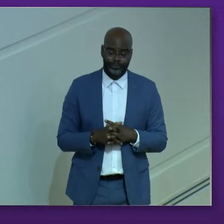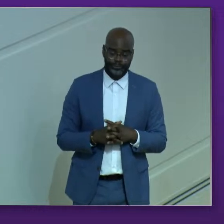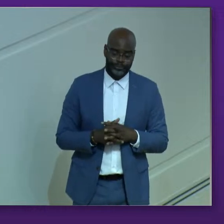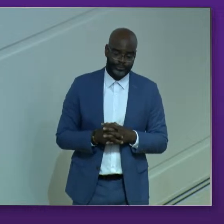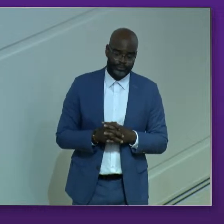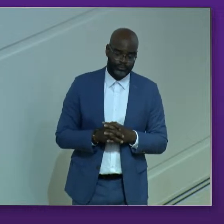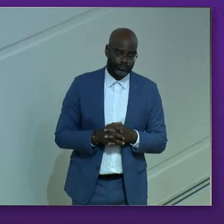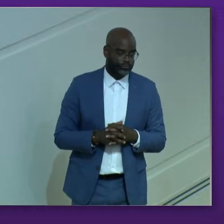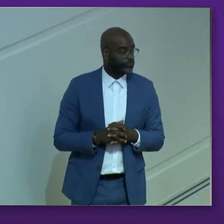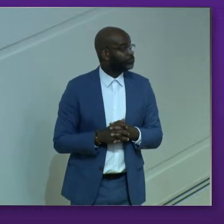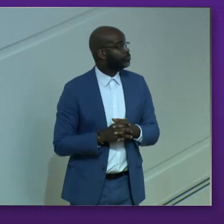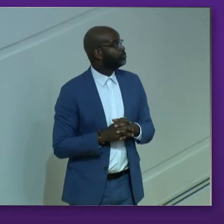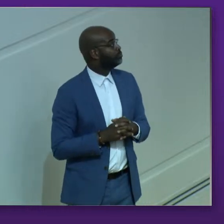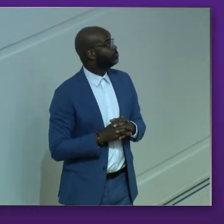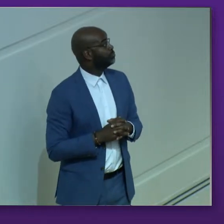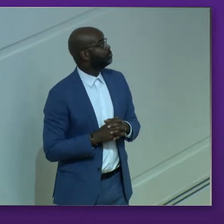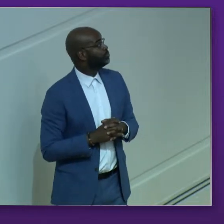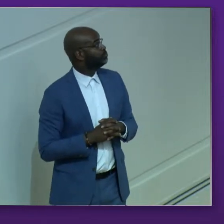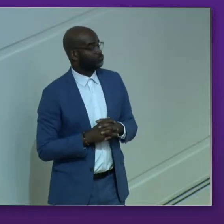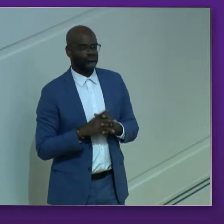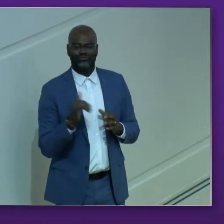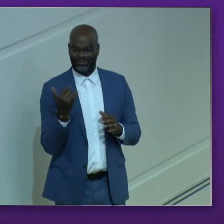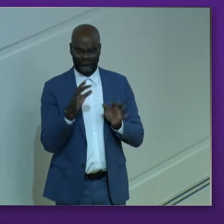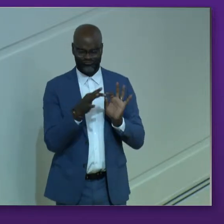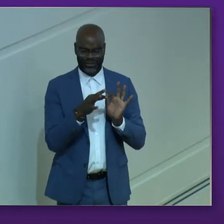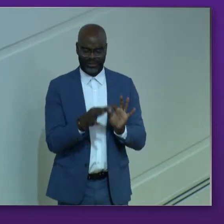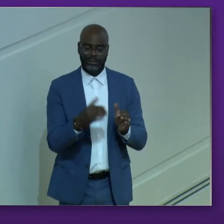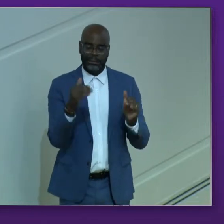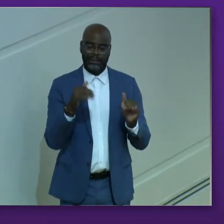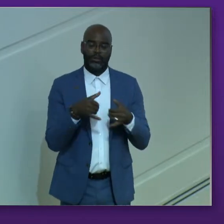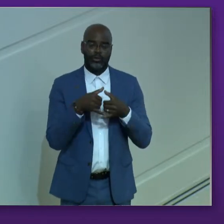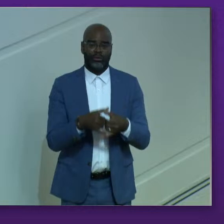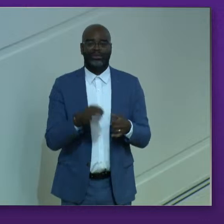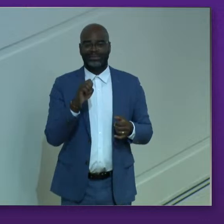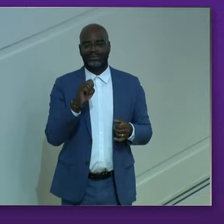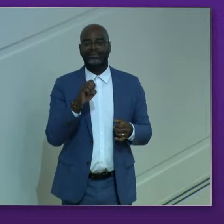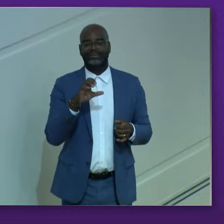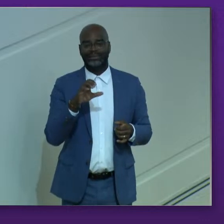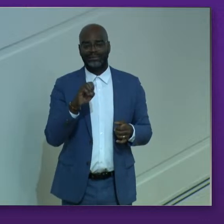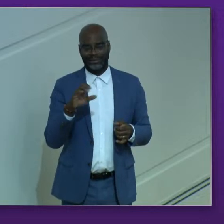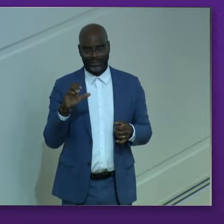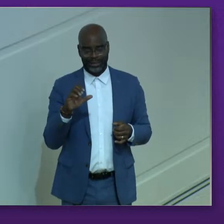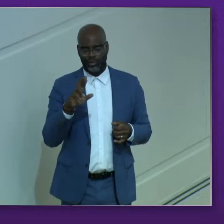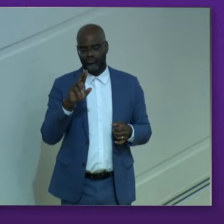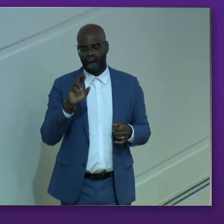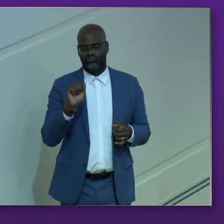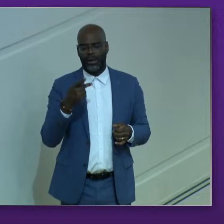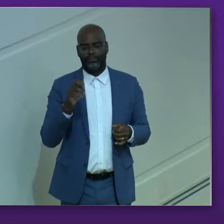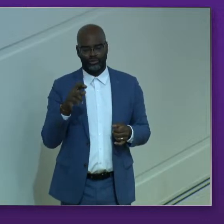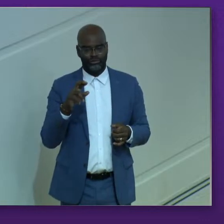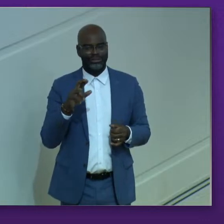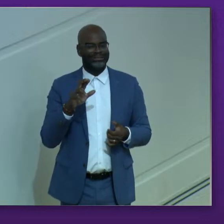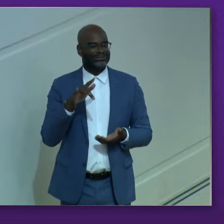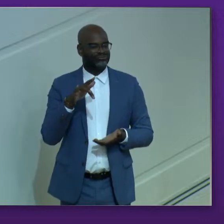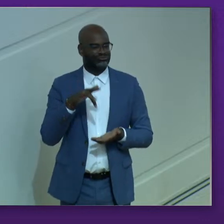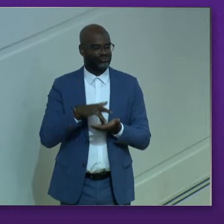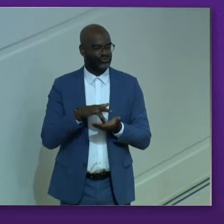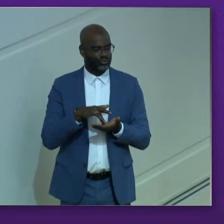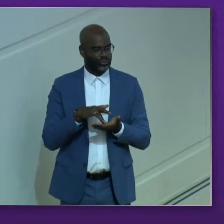PLEASE JOIN ME IN THANKING THIS TEAM. .